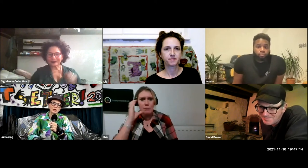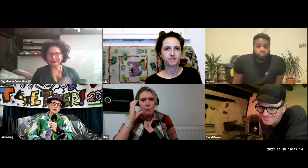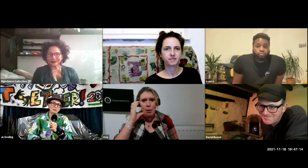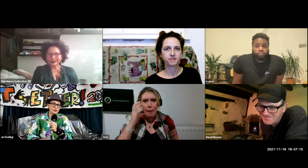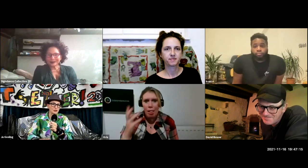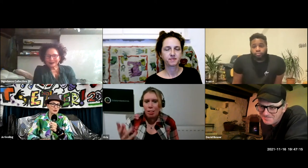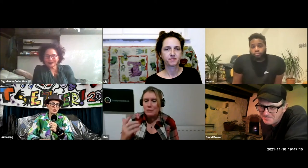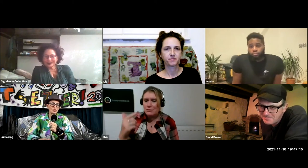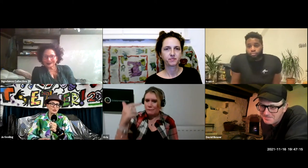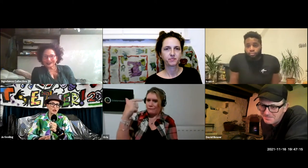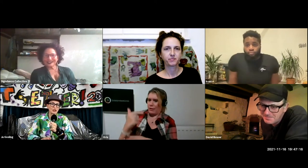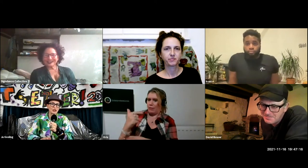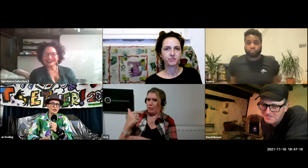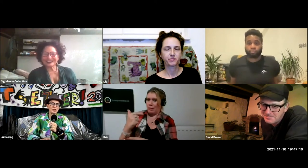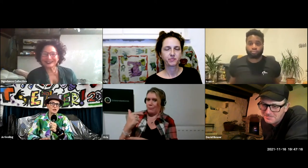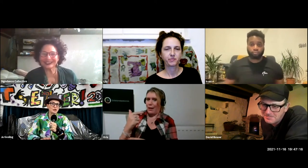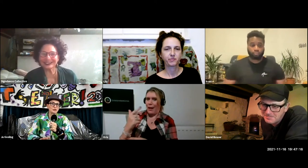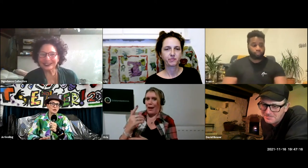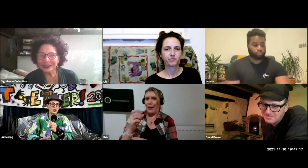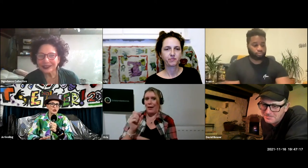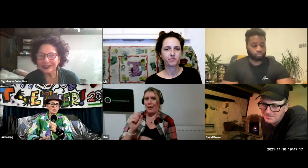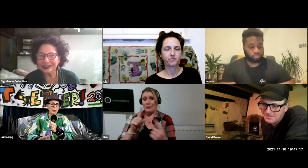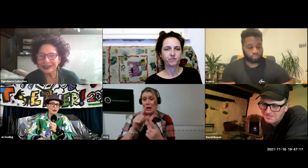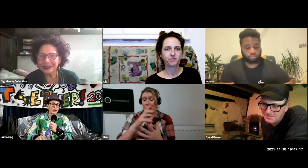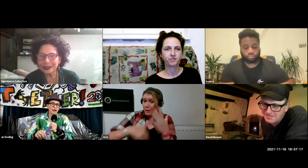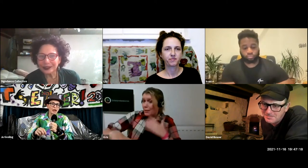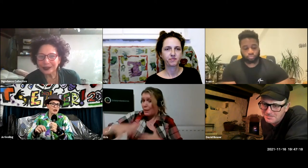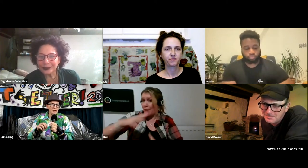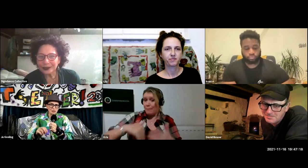to Rob for all your tech support